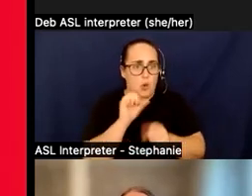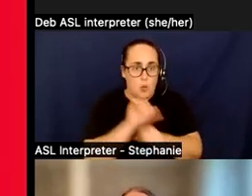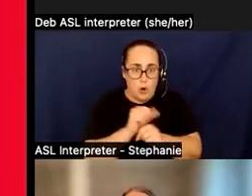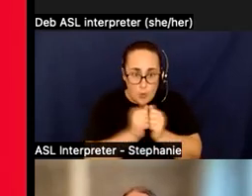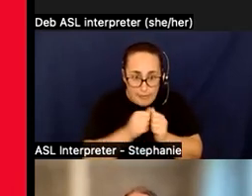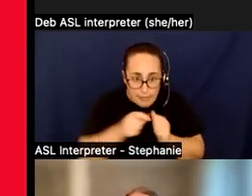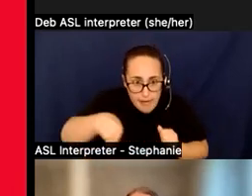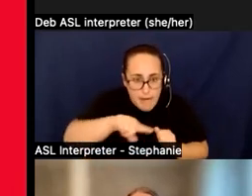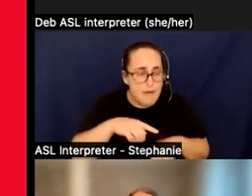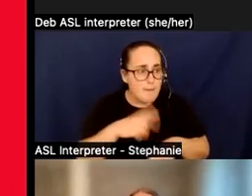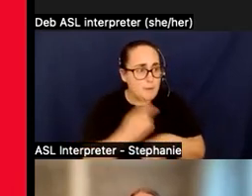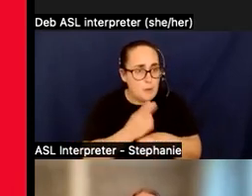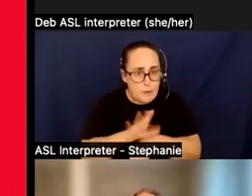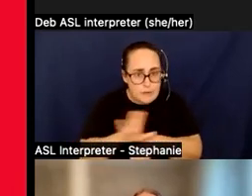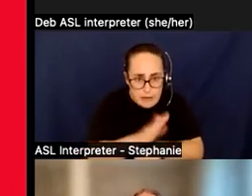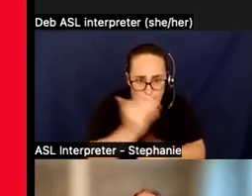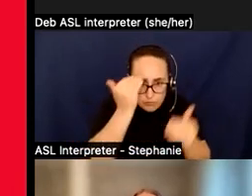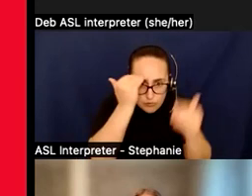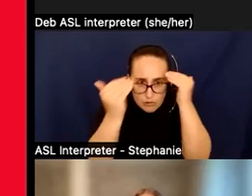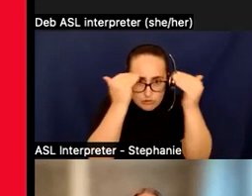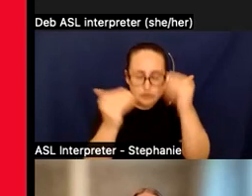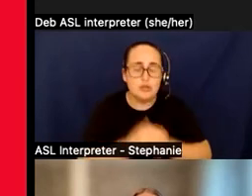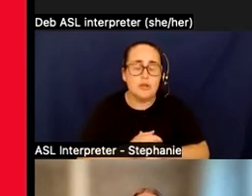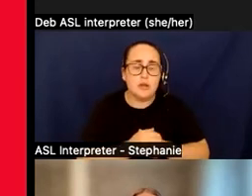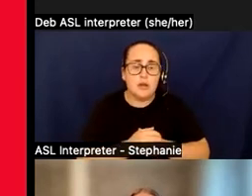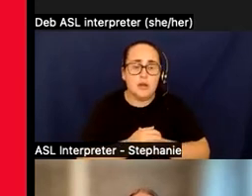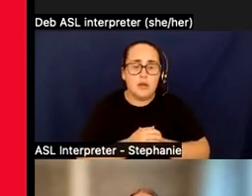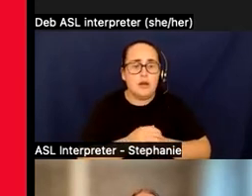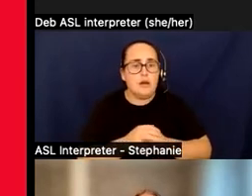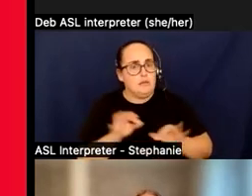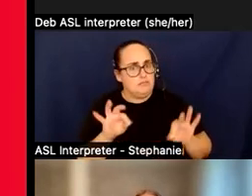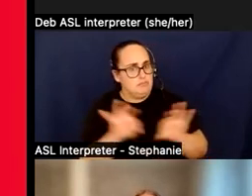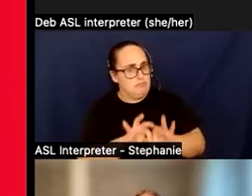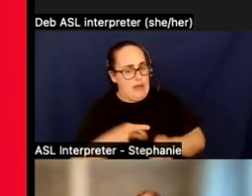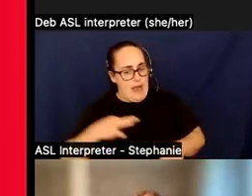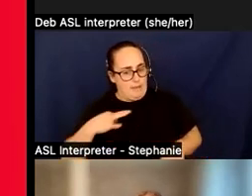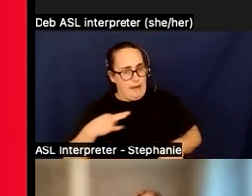or ways of knowing, it's really important that you outline in your application how you'll be engaging